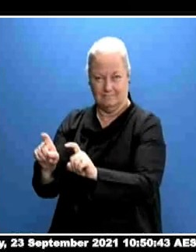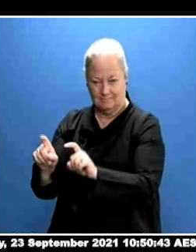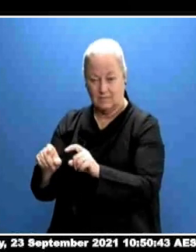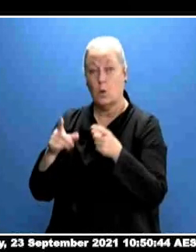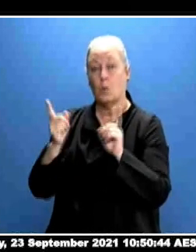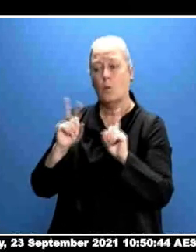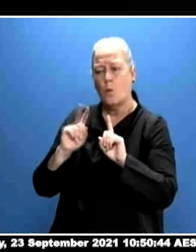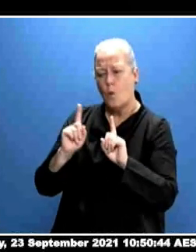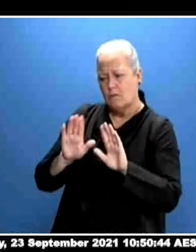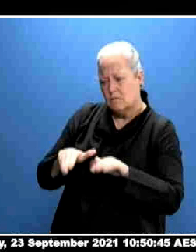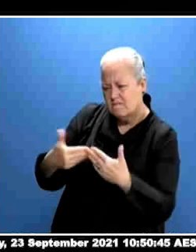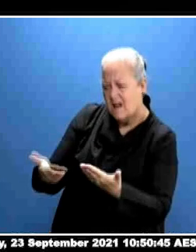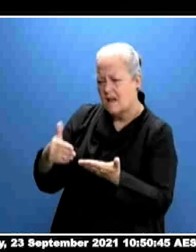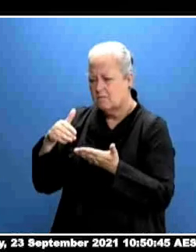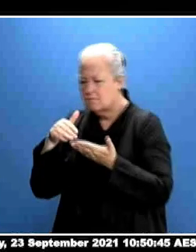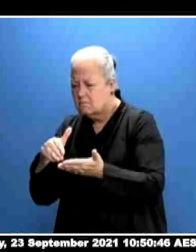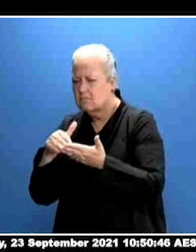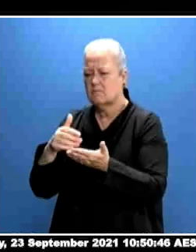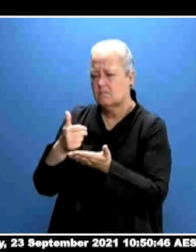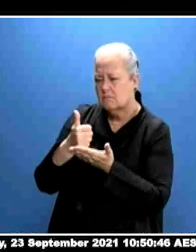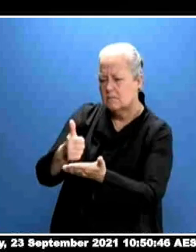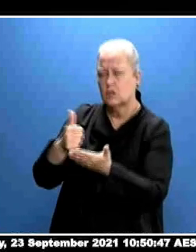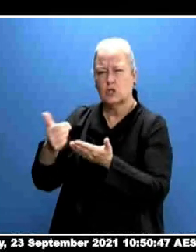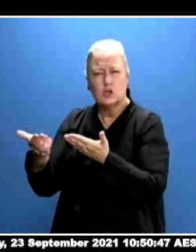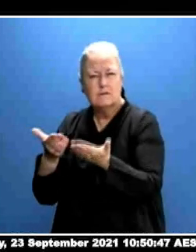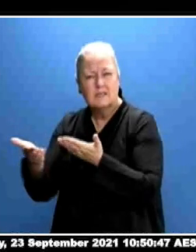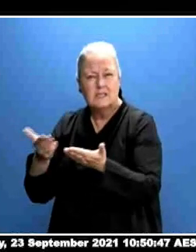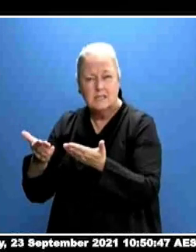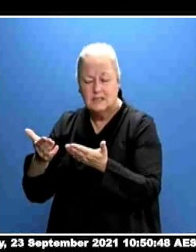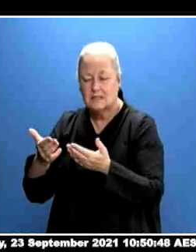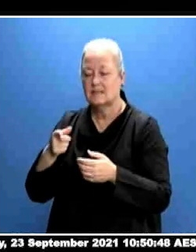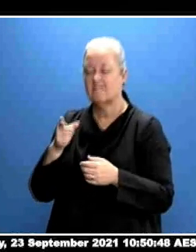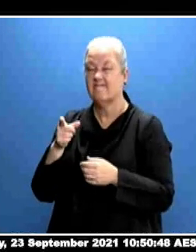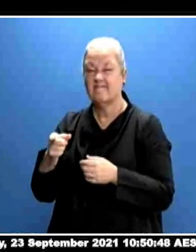are not intended to necessarily address the issues that might stop the child